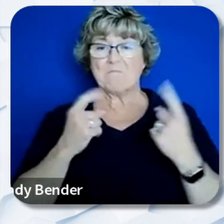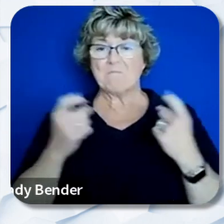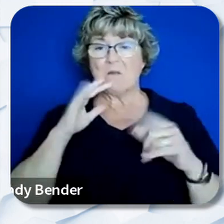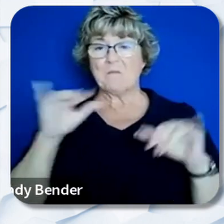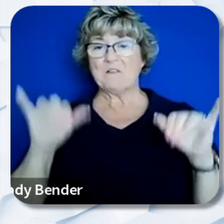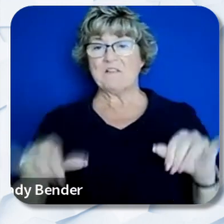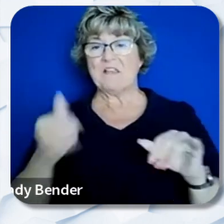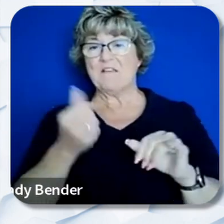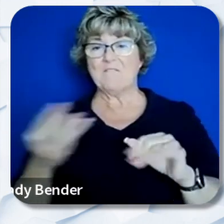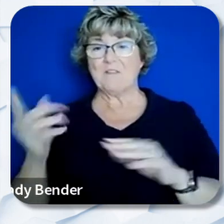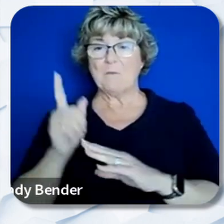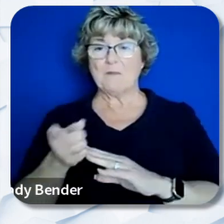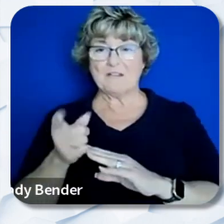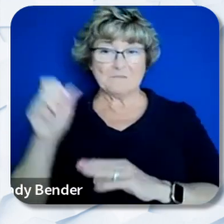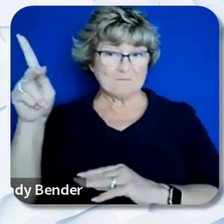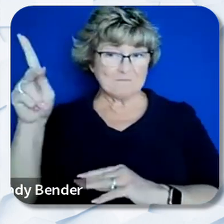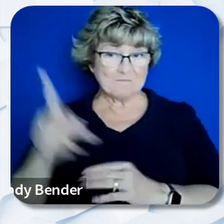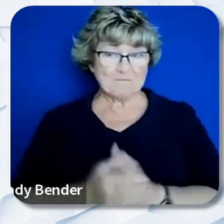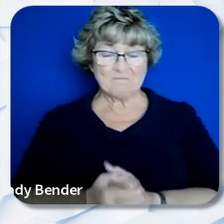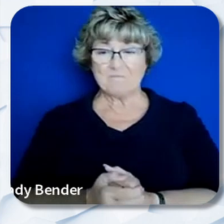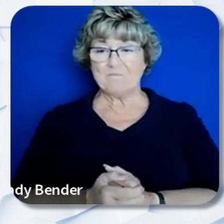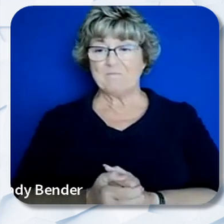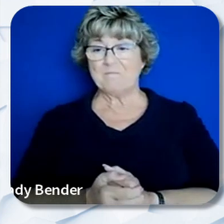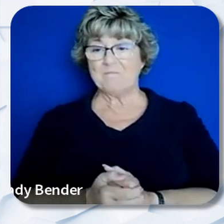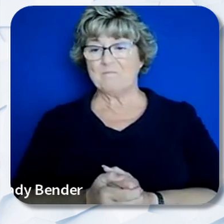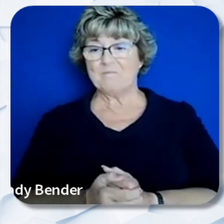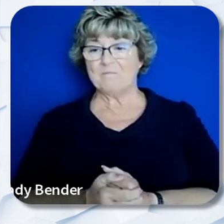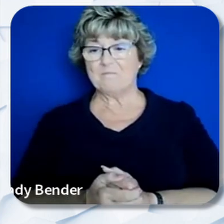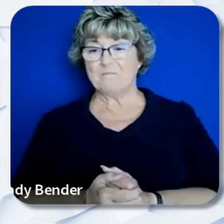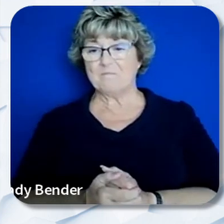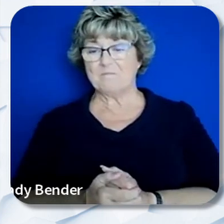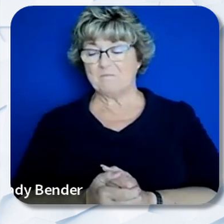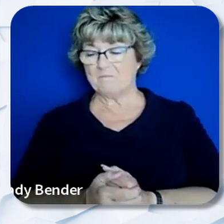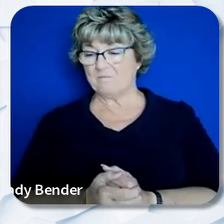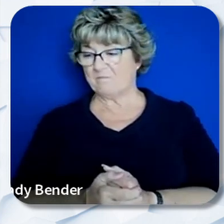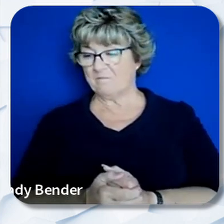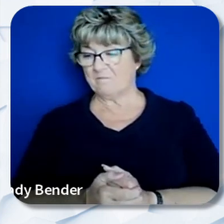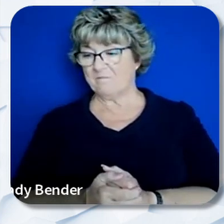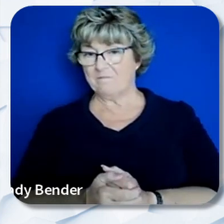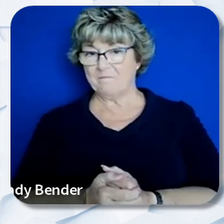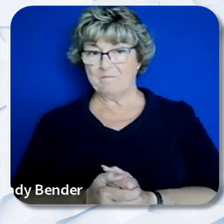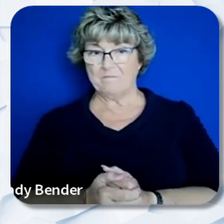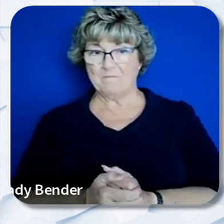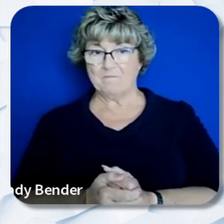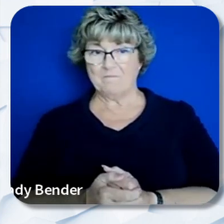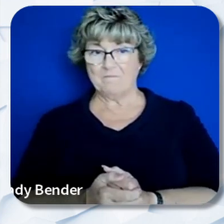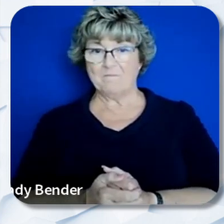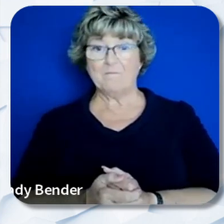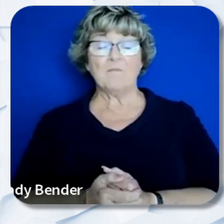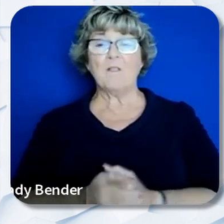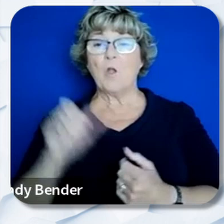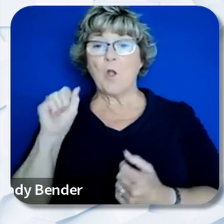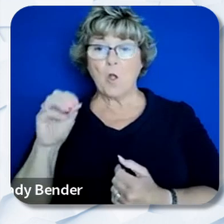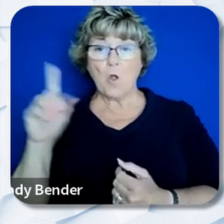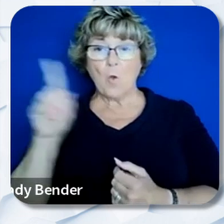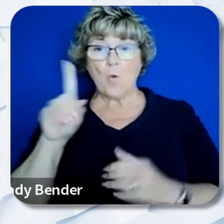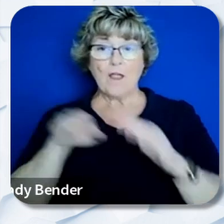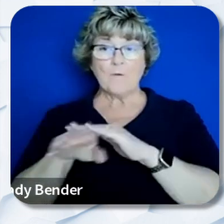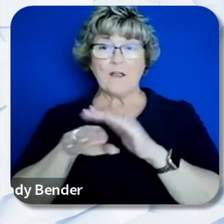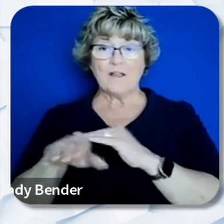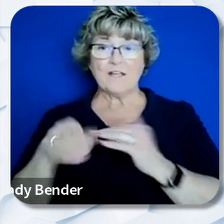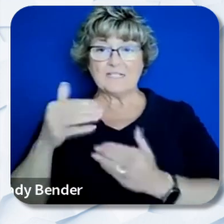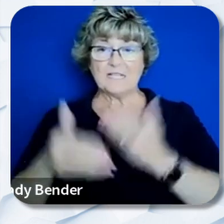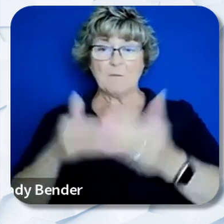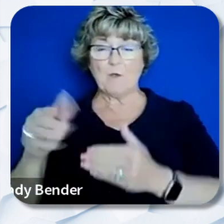minutes. Got a few more questions. "So where do we access the Stepwell website?" When you